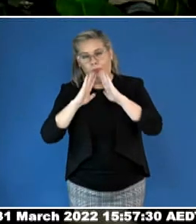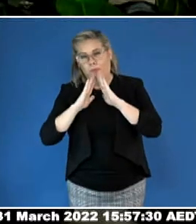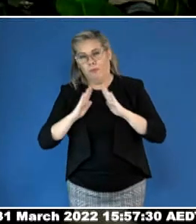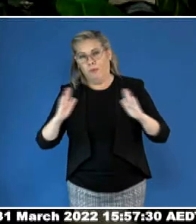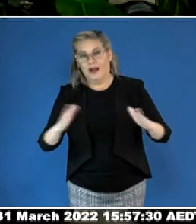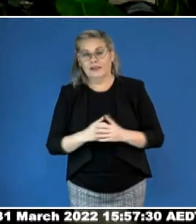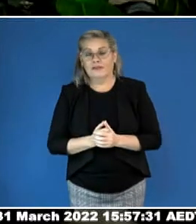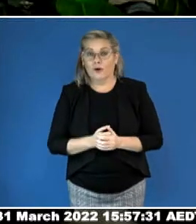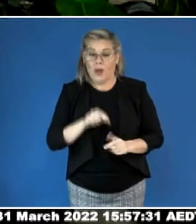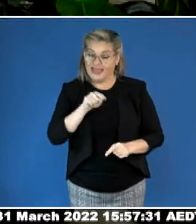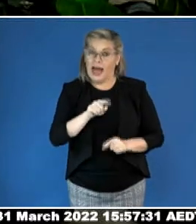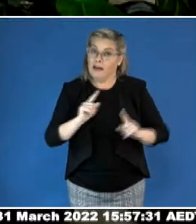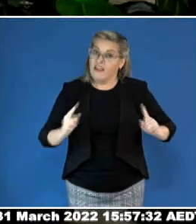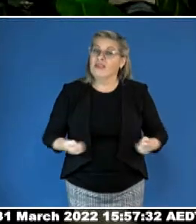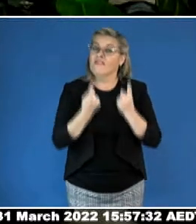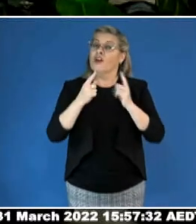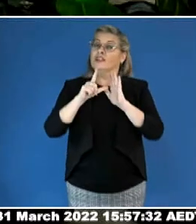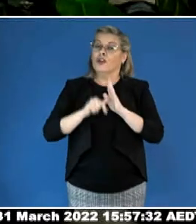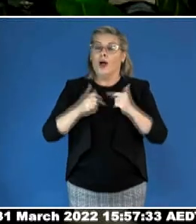A beginning of belonging. A beginning of community.